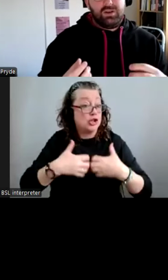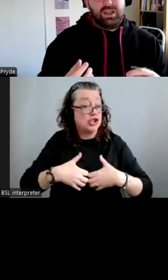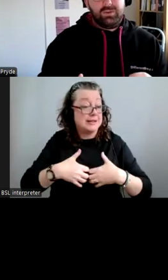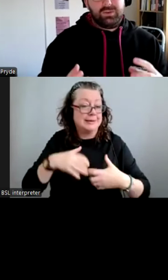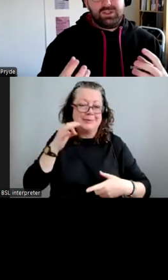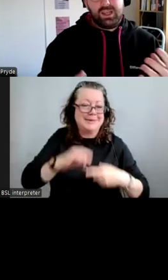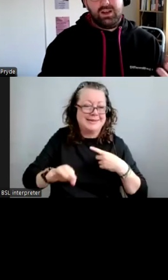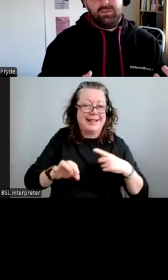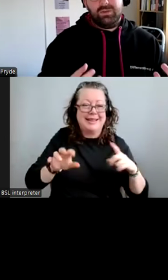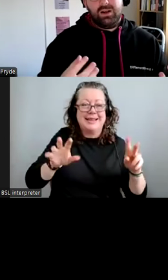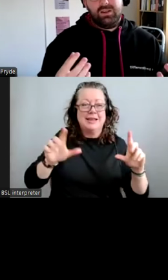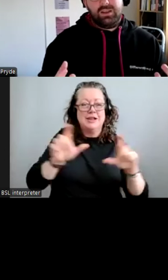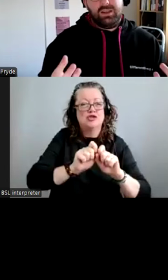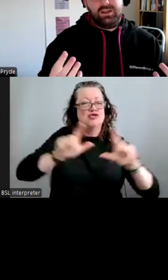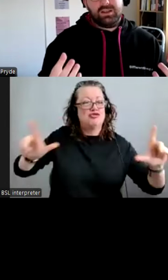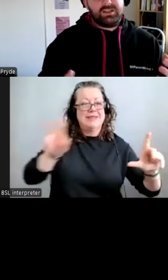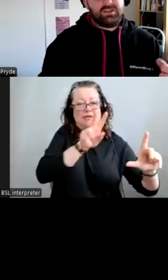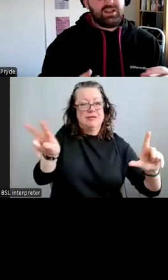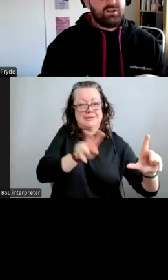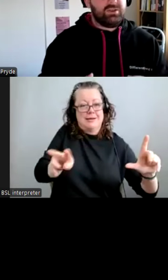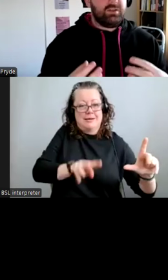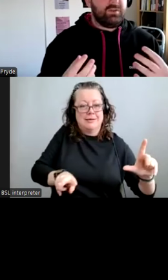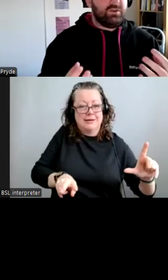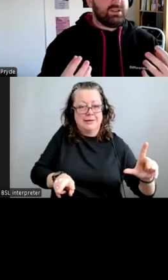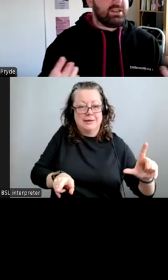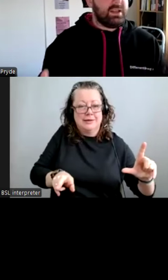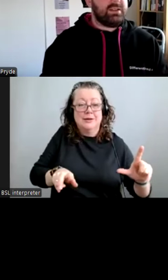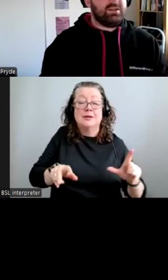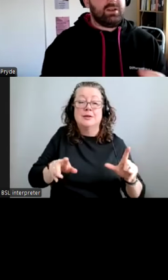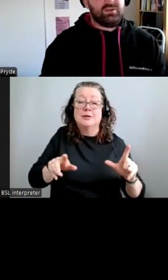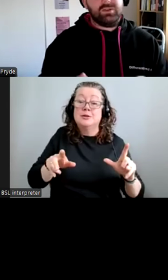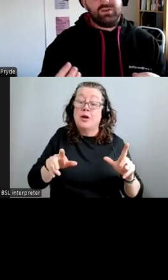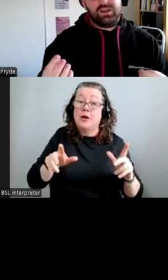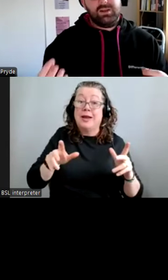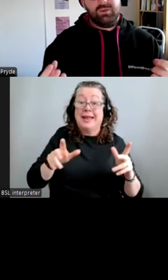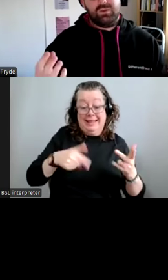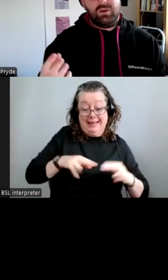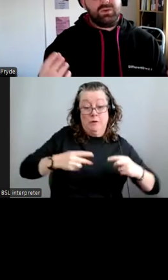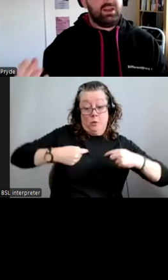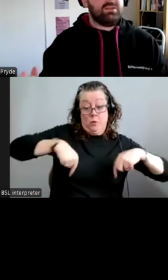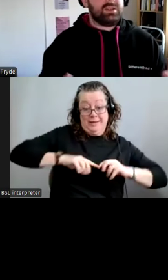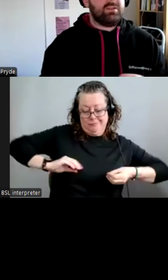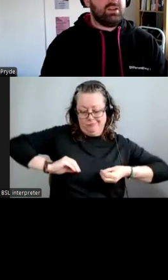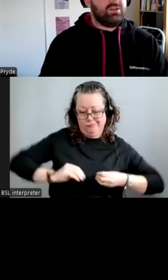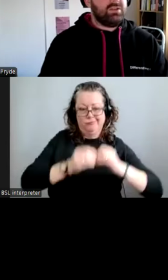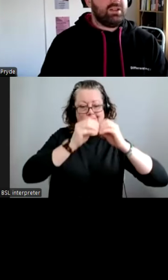we are able to set up the assistive technology for success. We can also enable all kinds of assistive technology